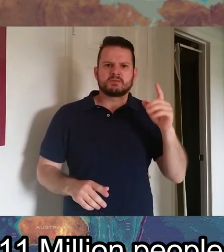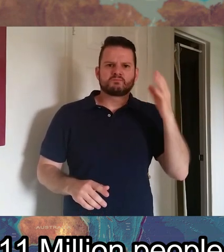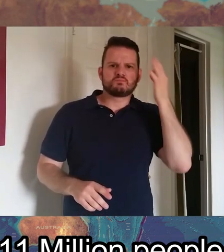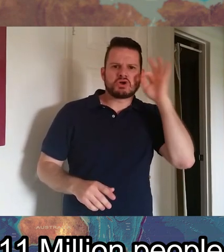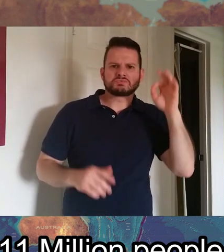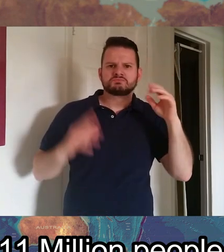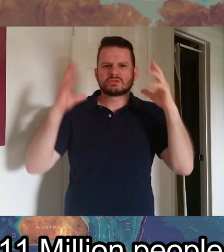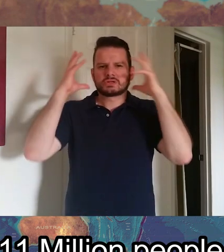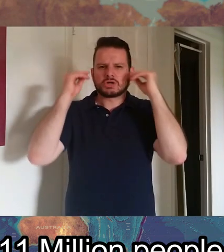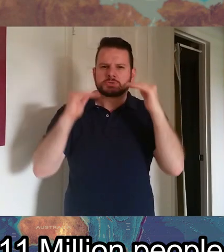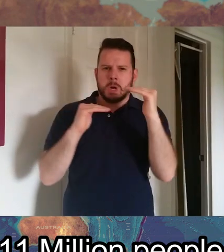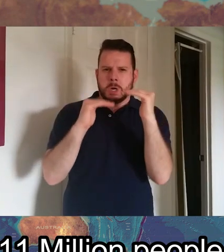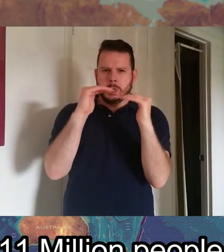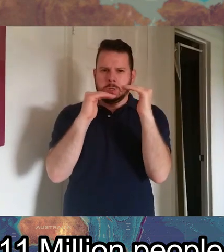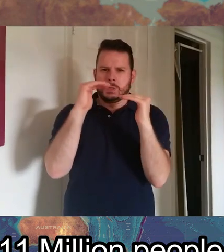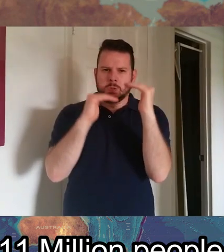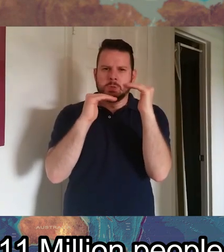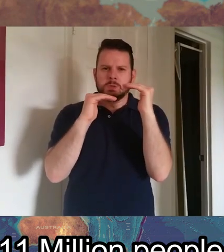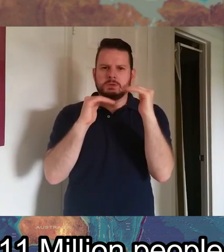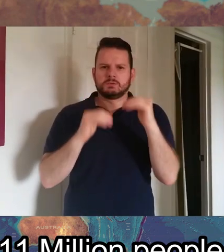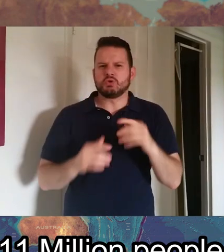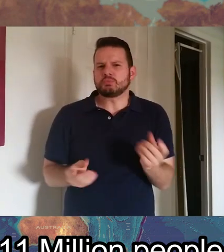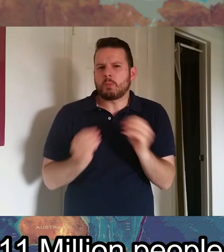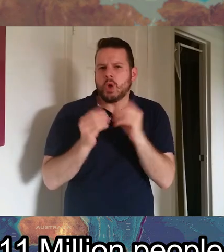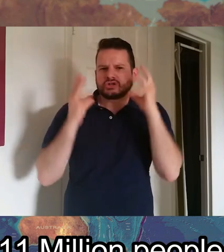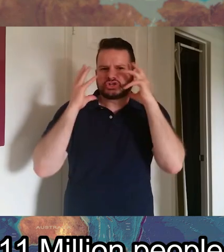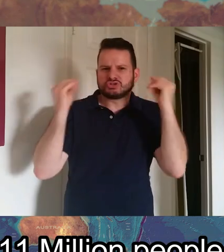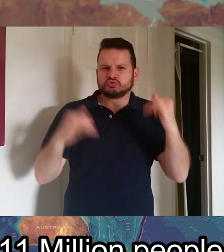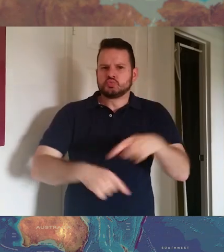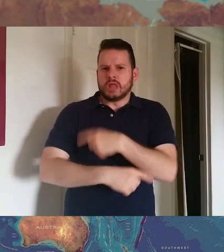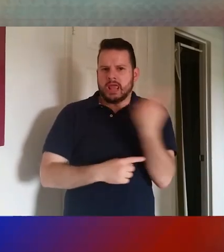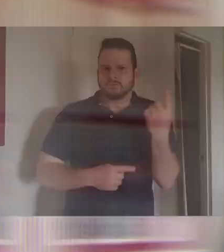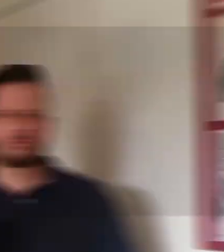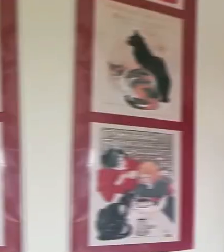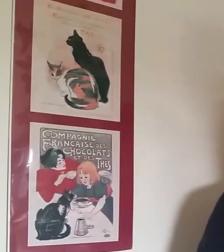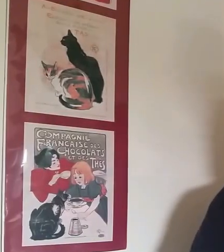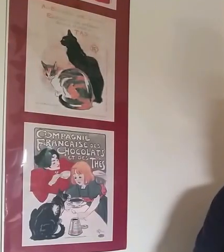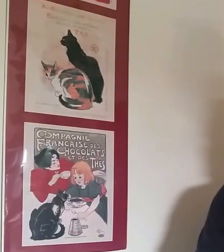The number of French and Dutch speakers are almost the same. There are more Dutch speakers nowadays.